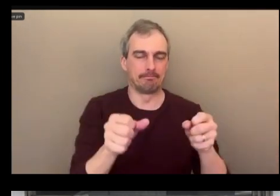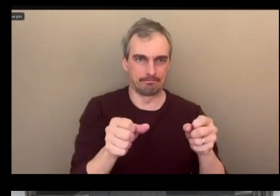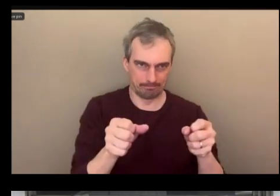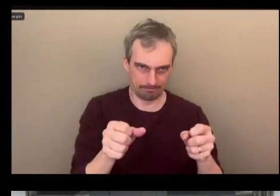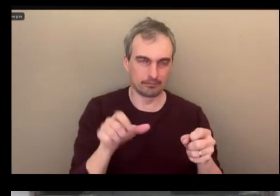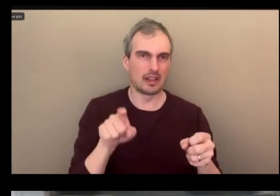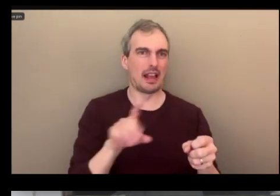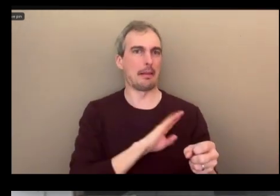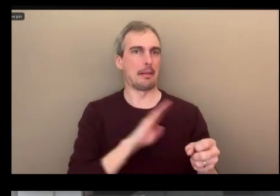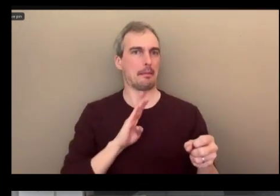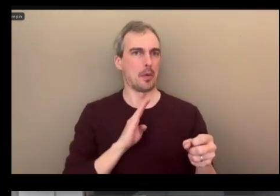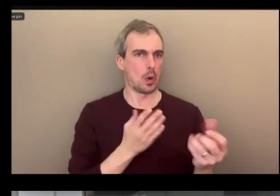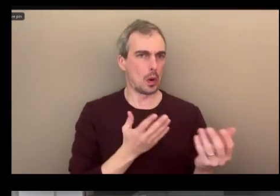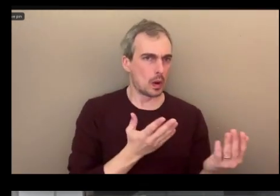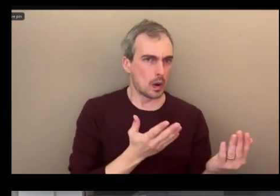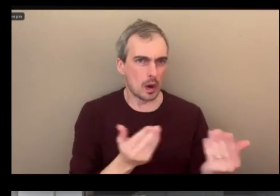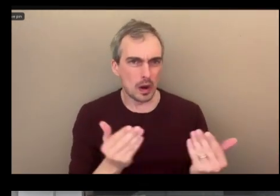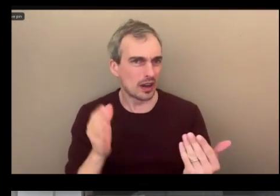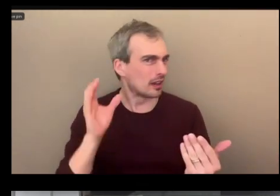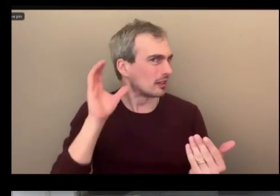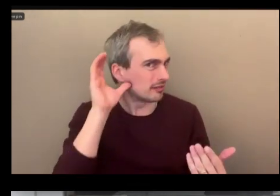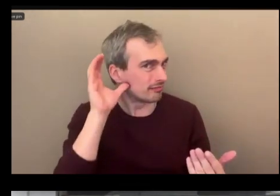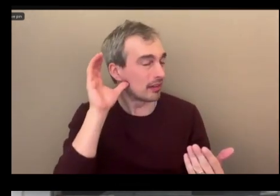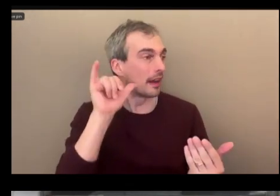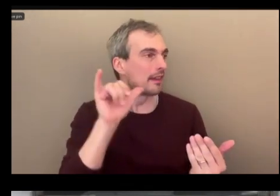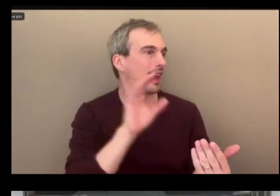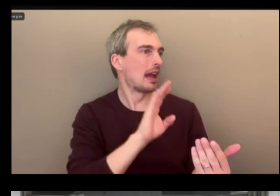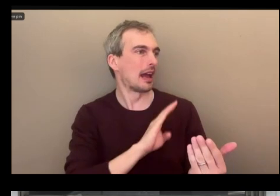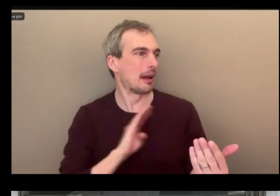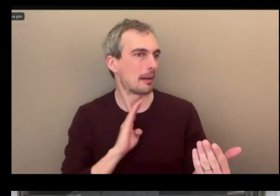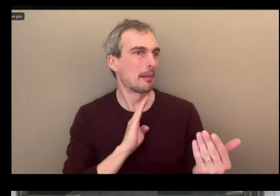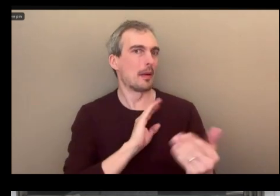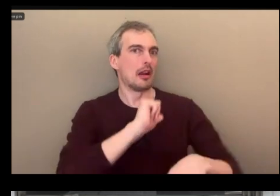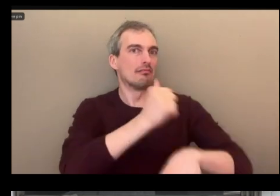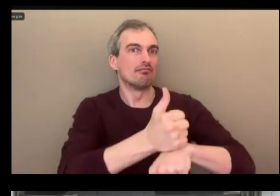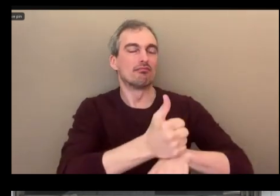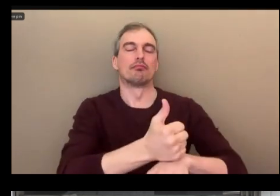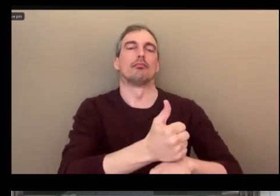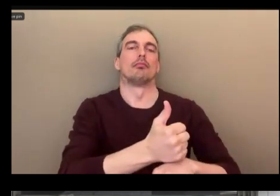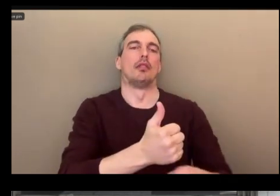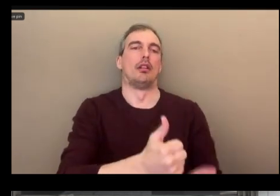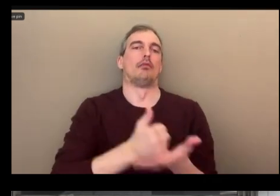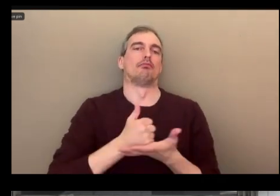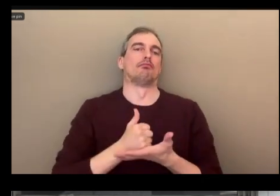questions and really get that help that we all need to really learn more about the problems we're solving for.